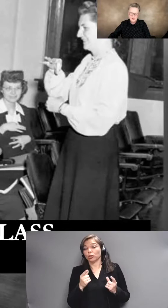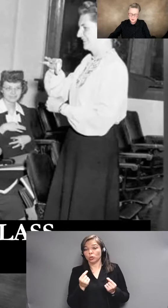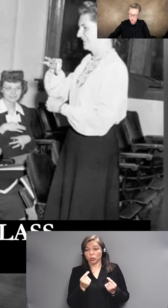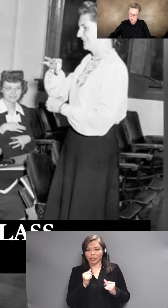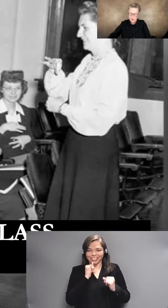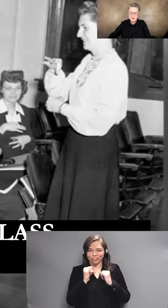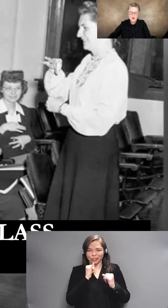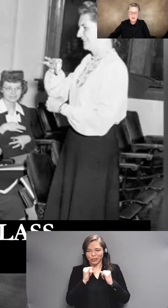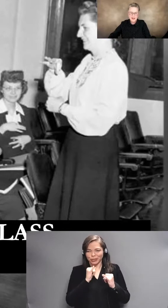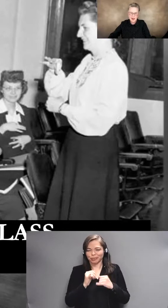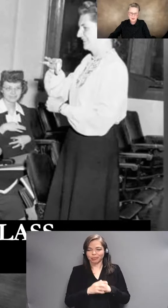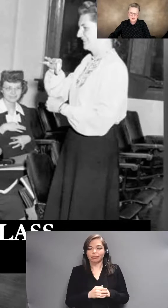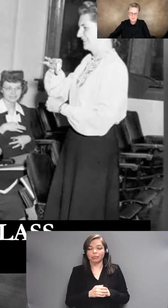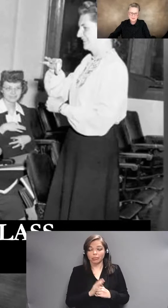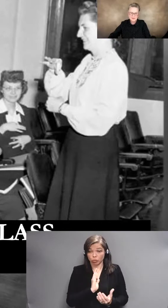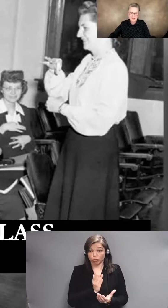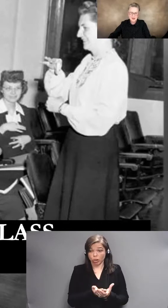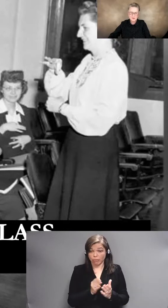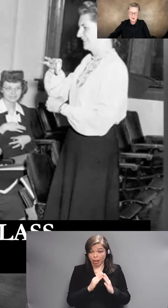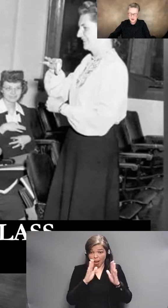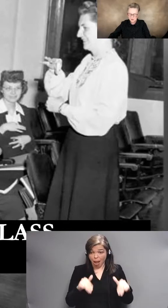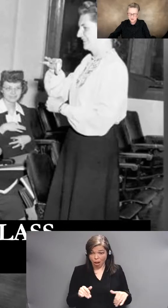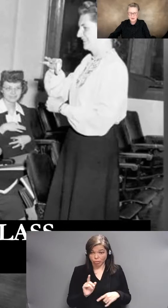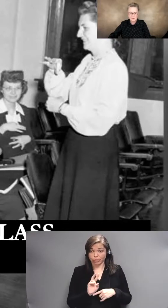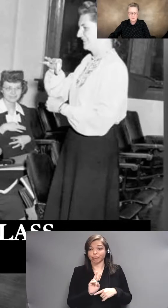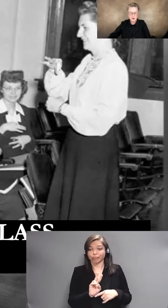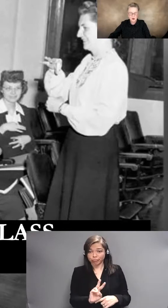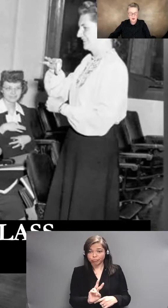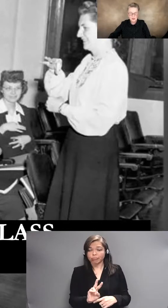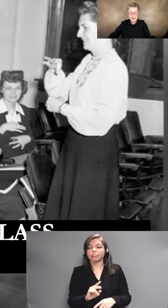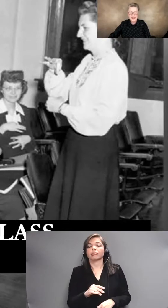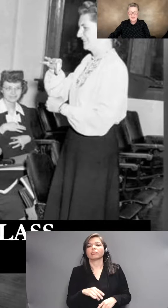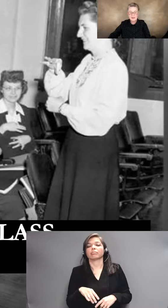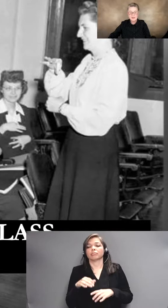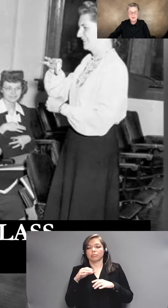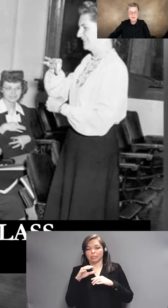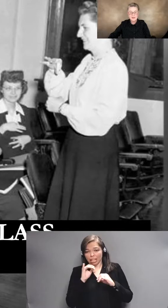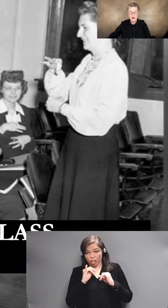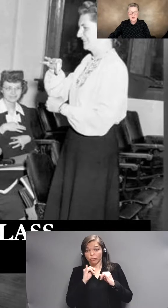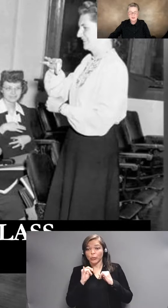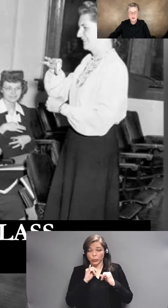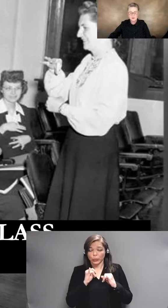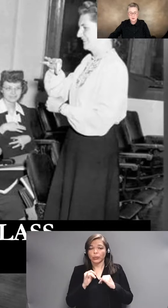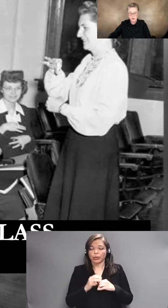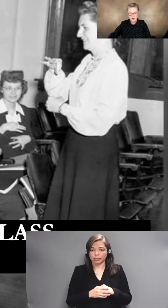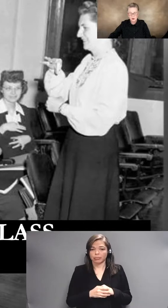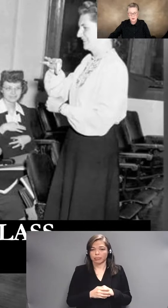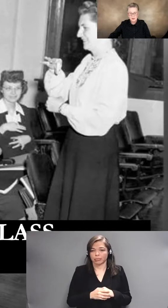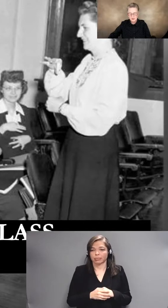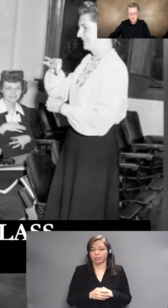so we went to Lottie's house and we were able to interview her and this is us interviewing her